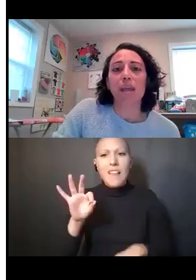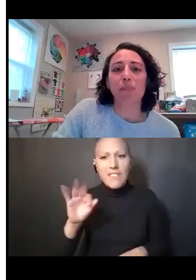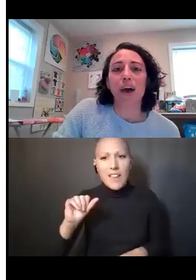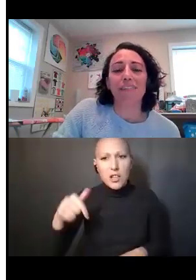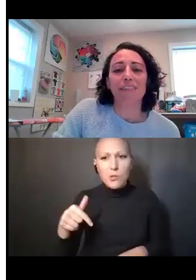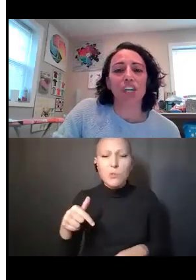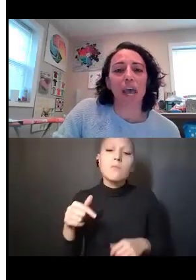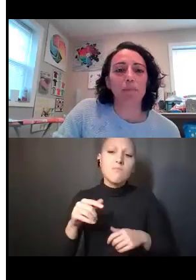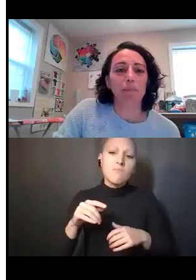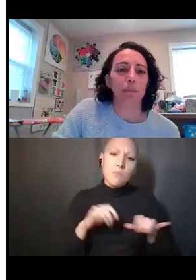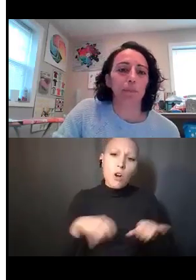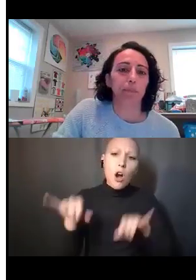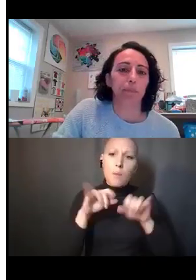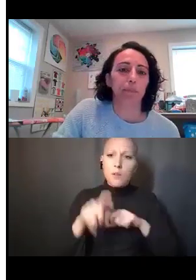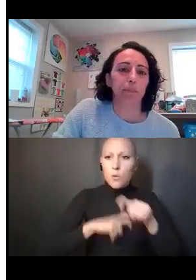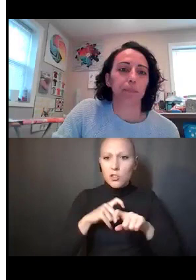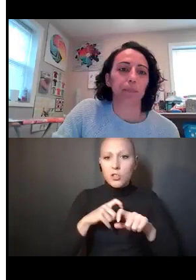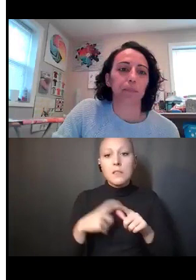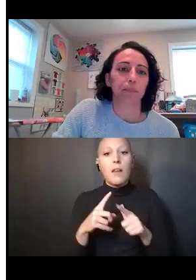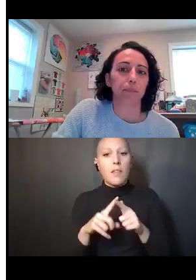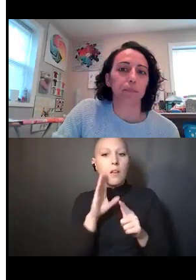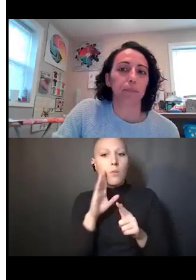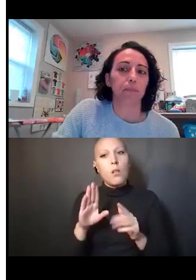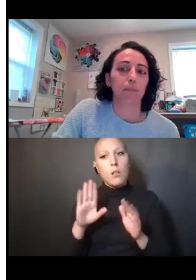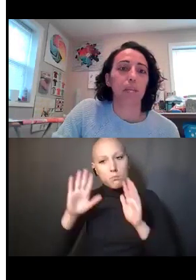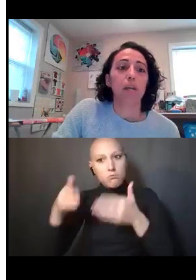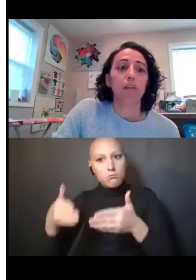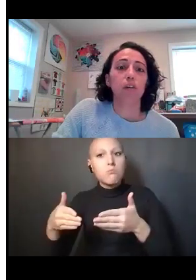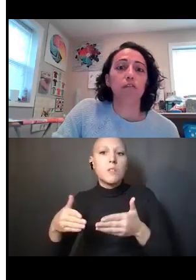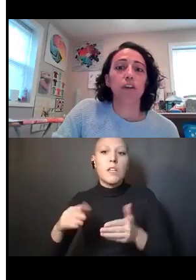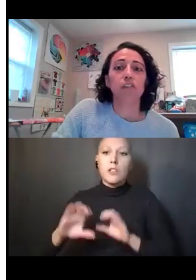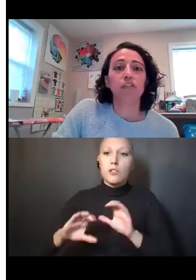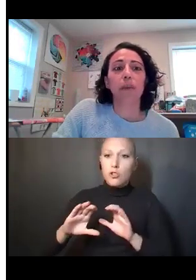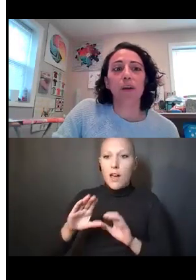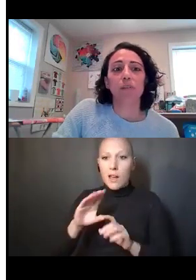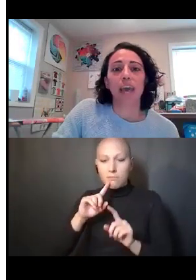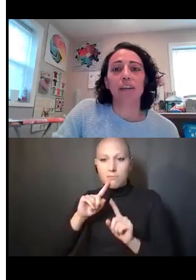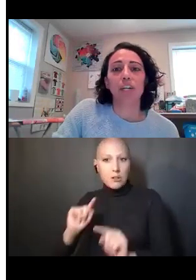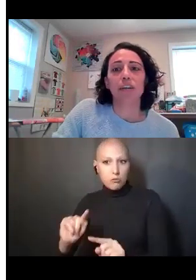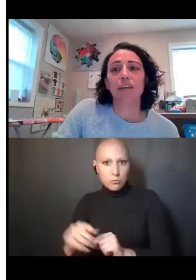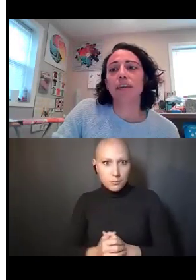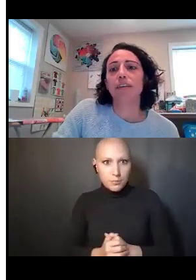and A box in the chat. So first, for Biosketch.